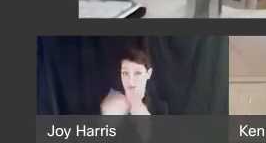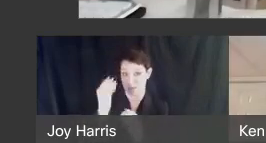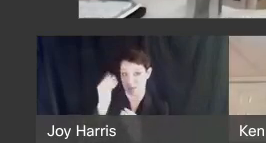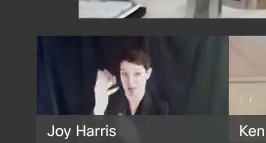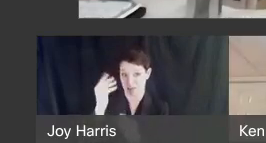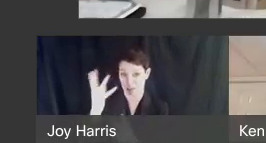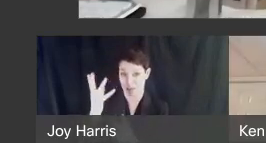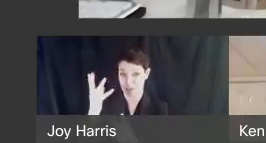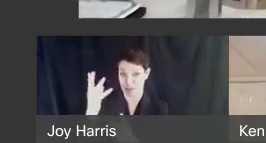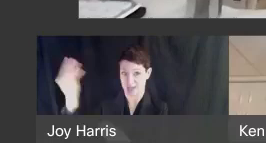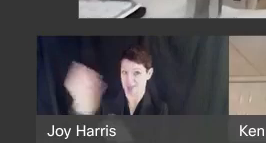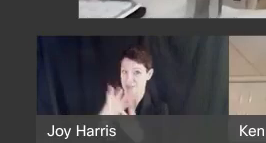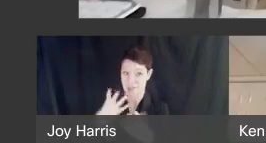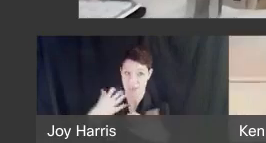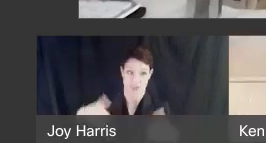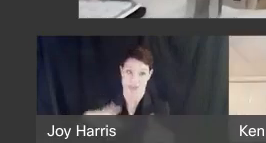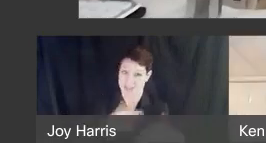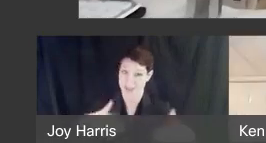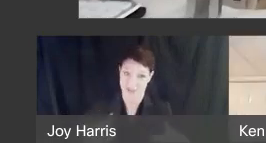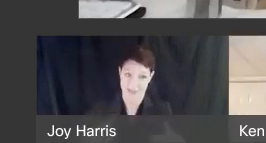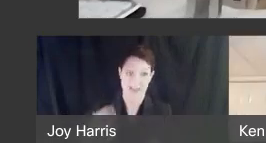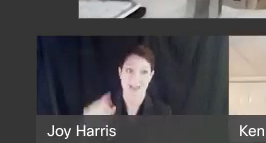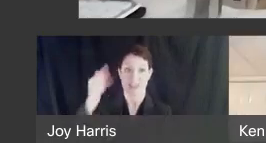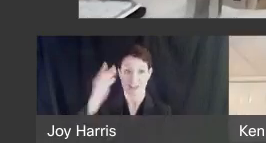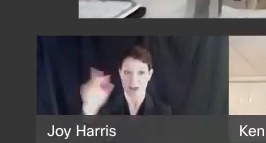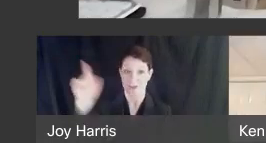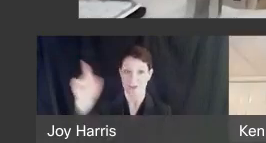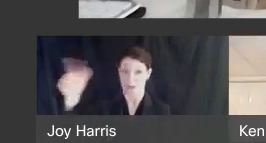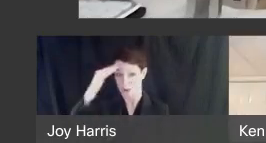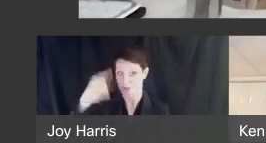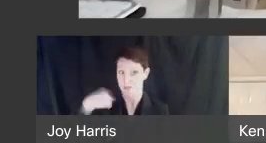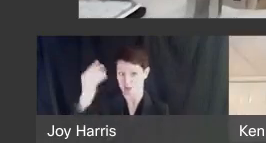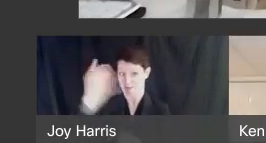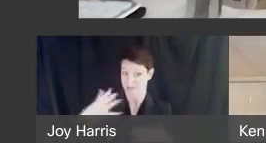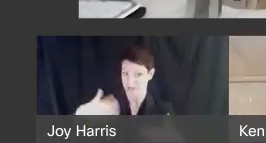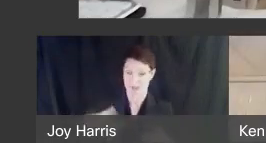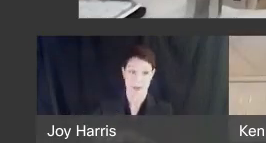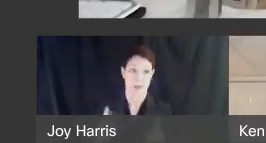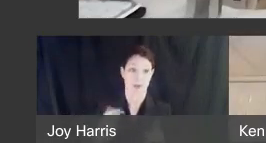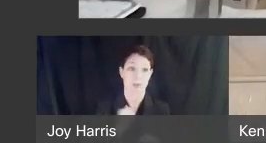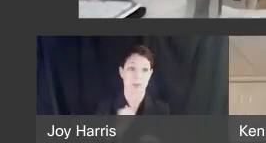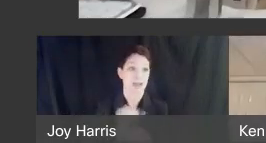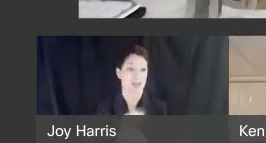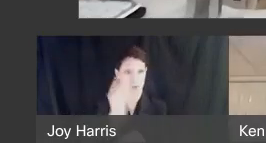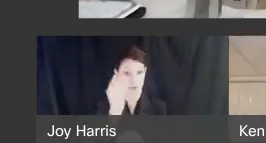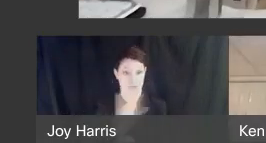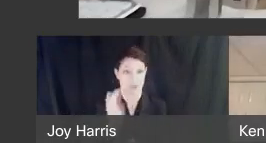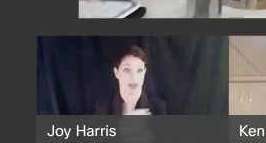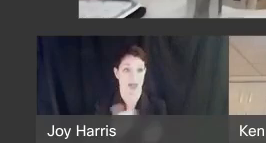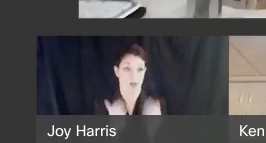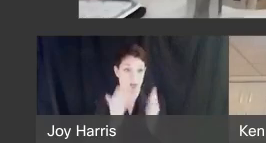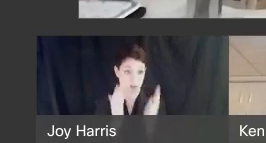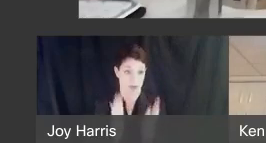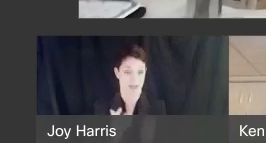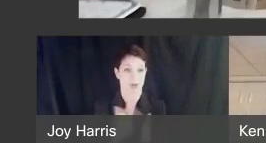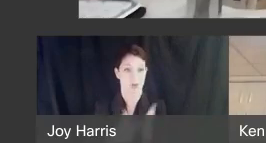shared with us yet but my job here today is to tell our residents, with what we have and what we